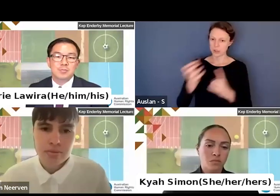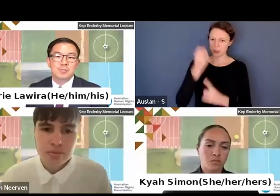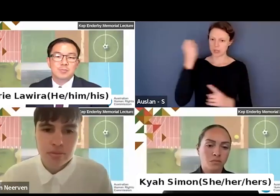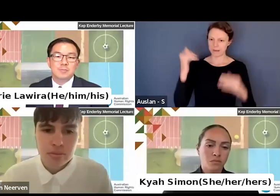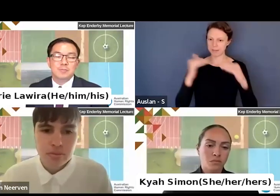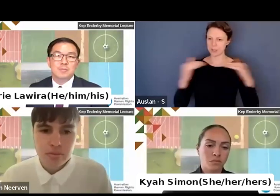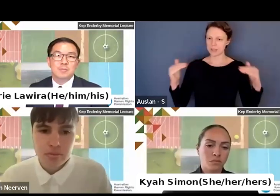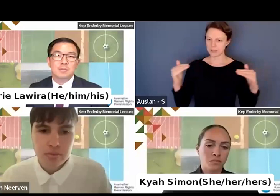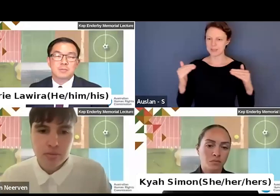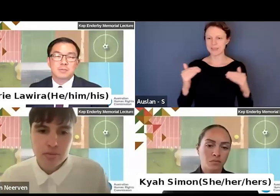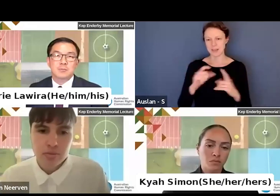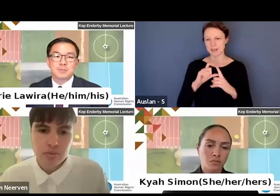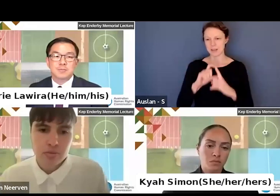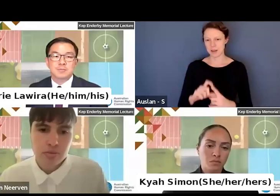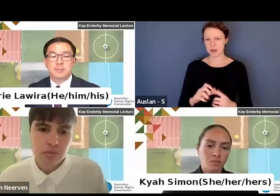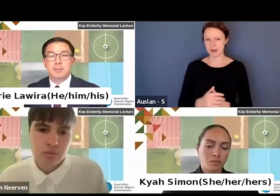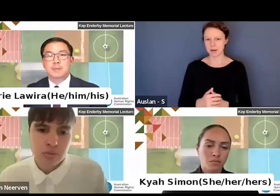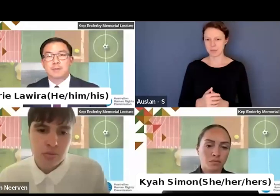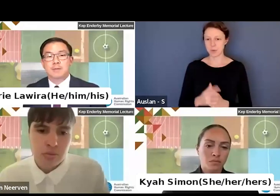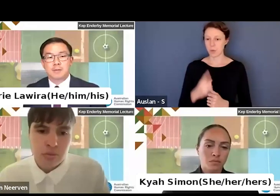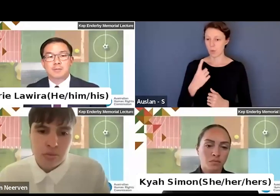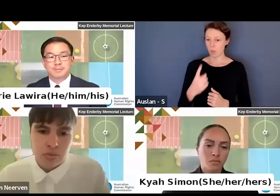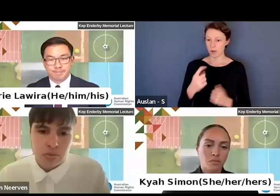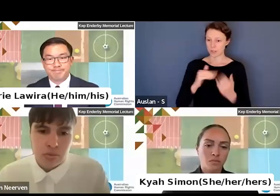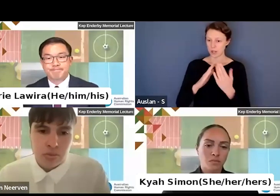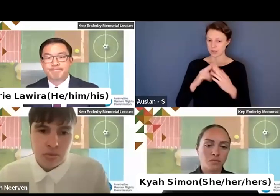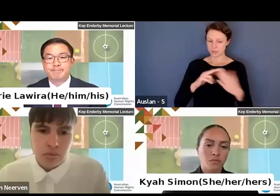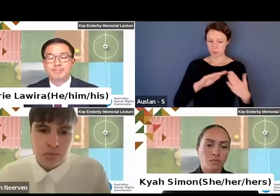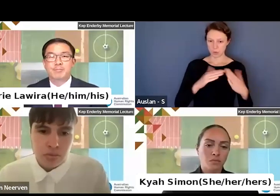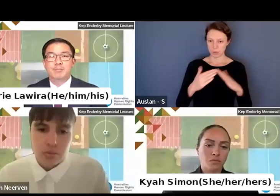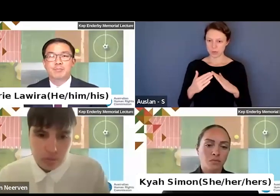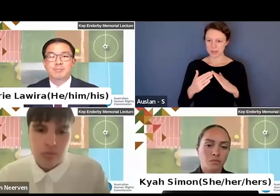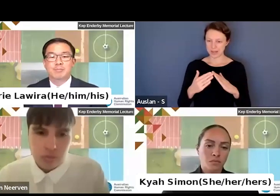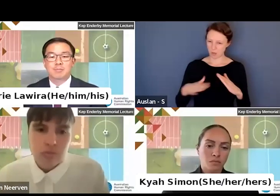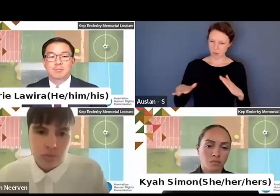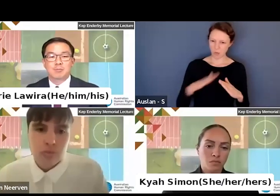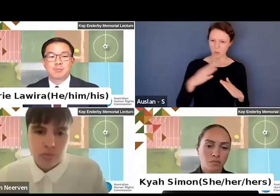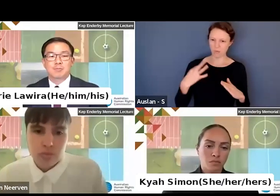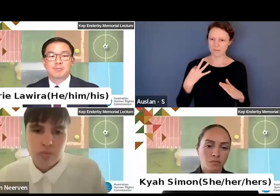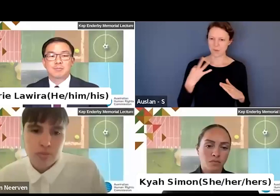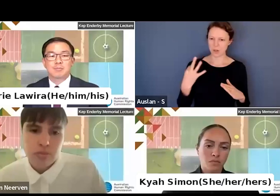in the community sector in sport is it's all run by volunteers and volunteers are very stretched